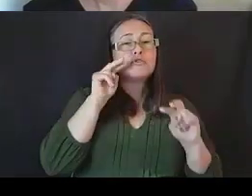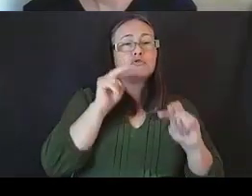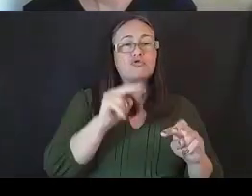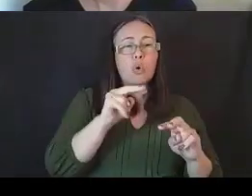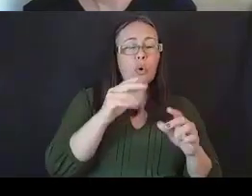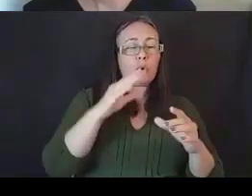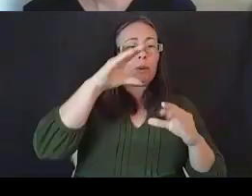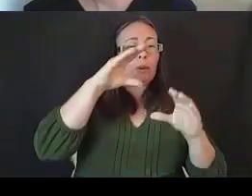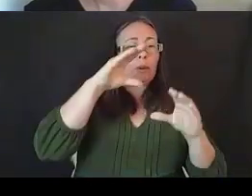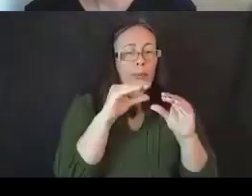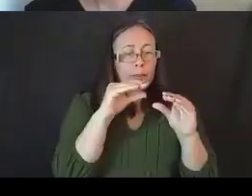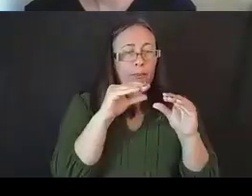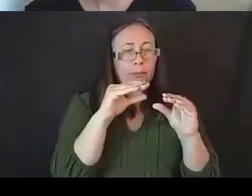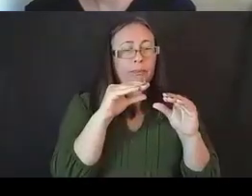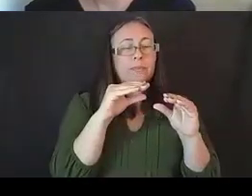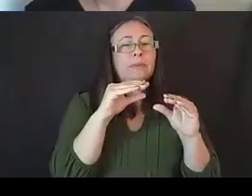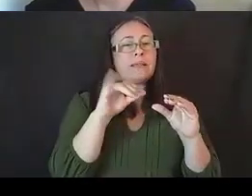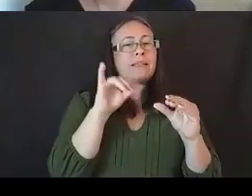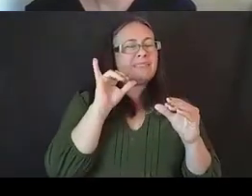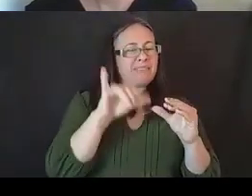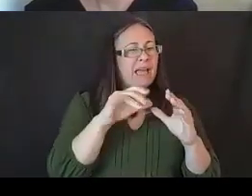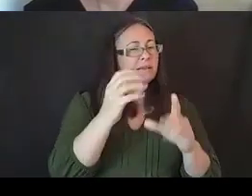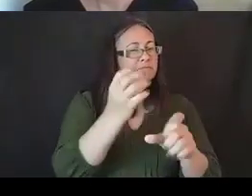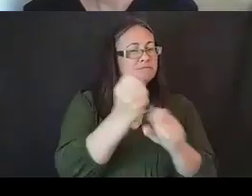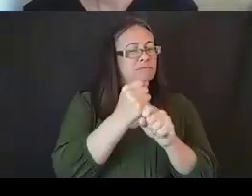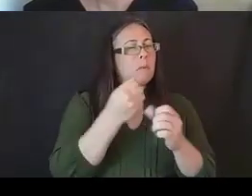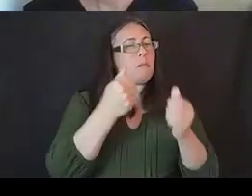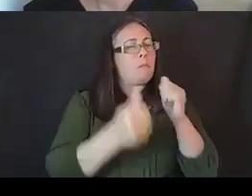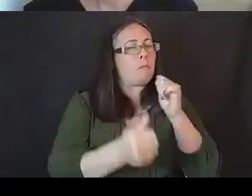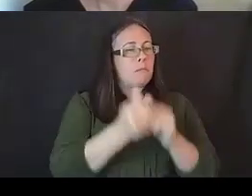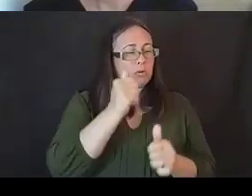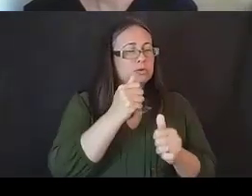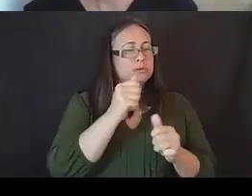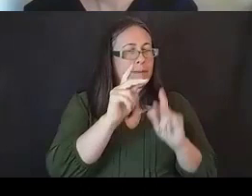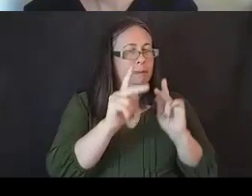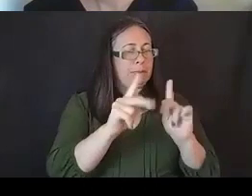which catches most of what people are looking for. But you can just click the button at the bottom